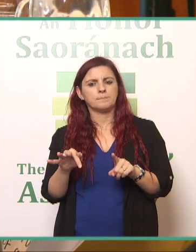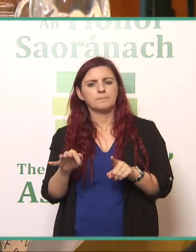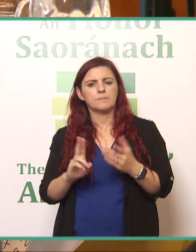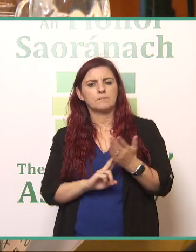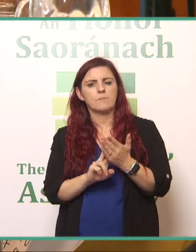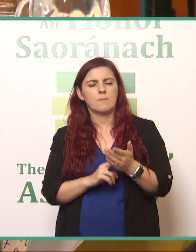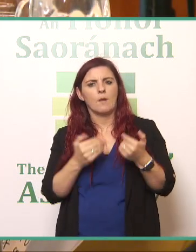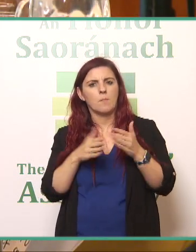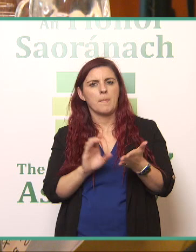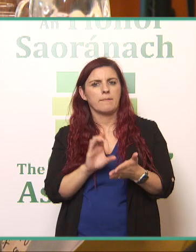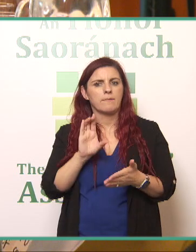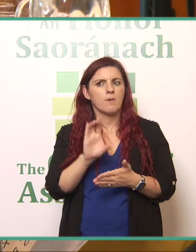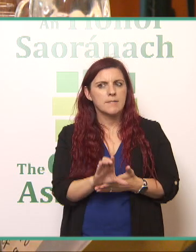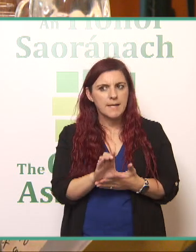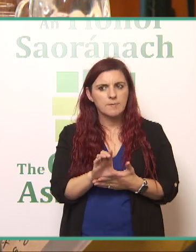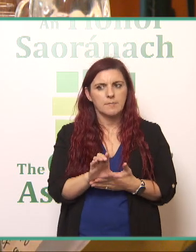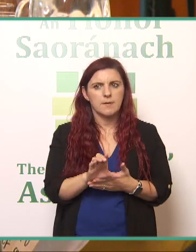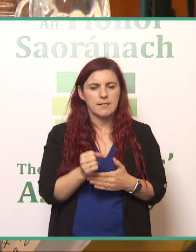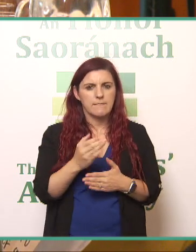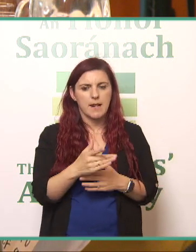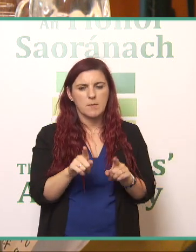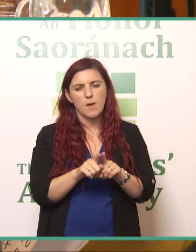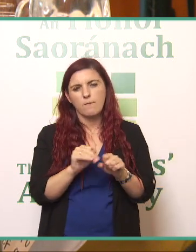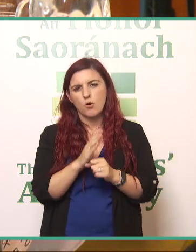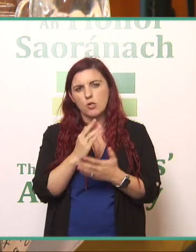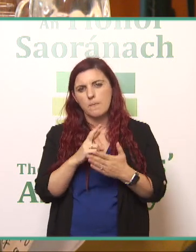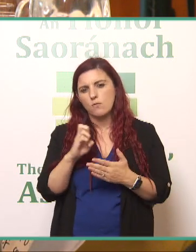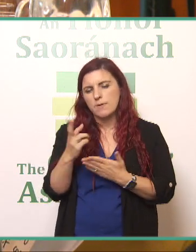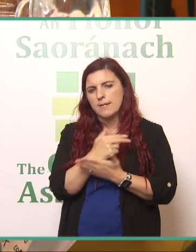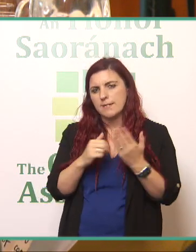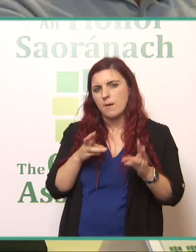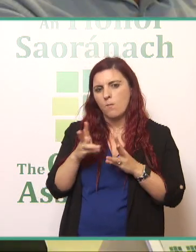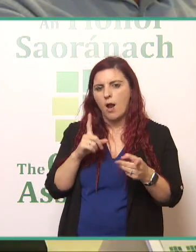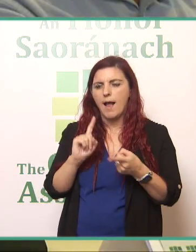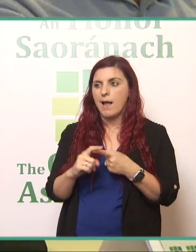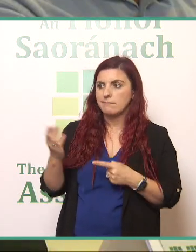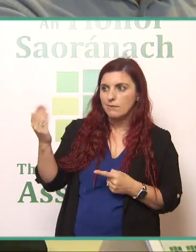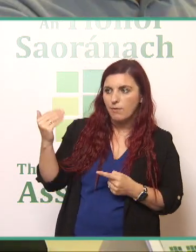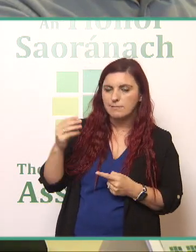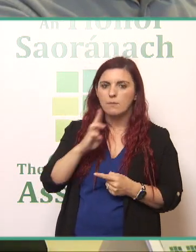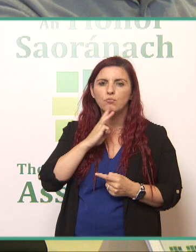Funding we're available in terms of some of the redesign work we need but also attracting in private Capital as well from a